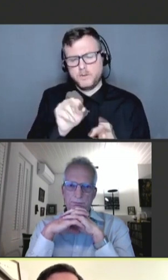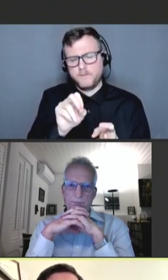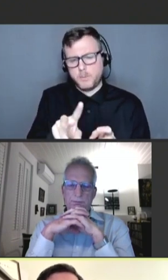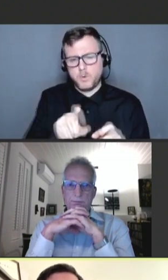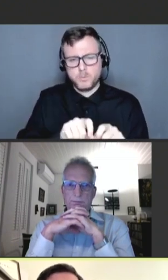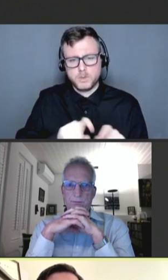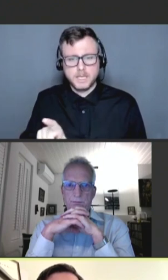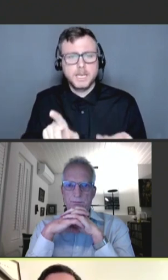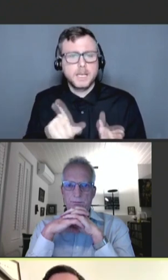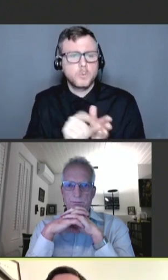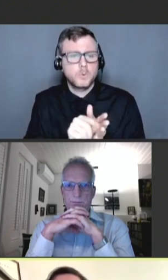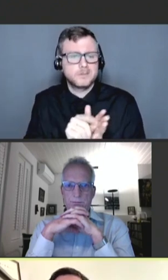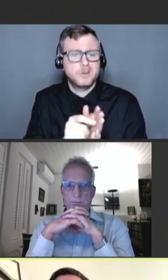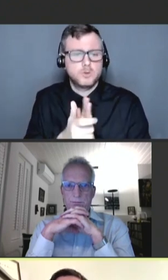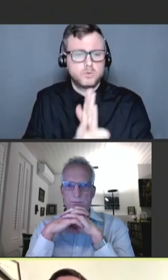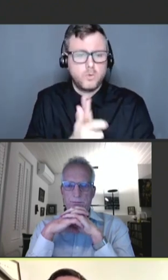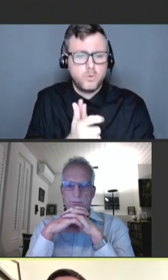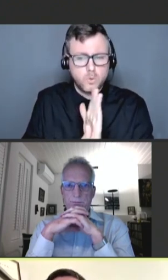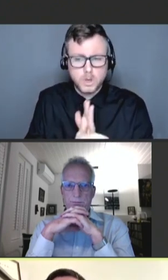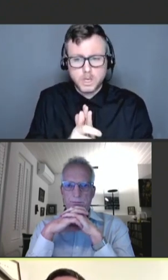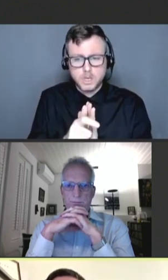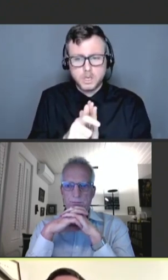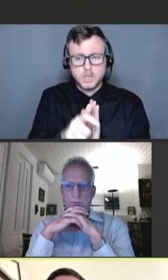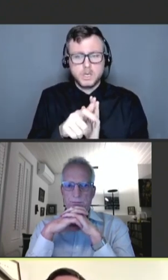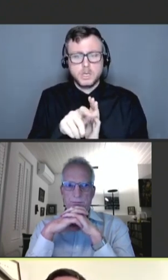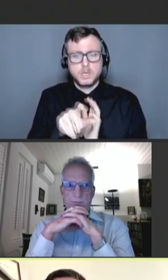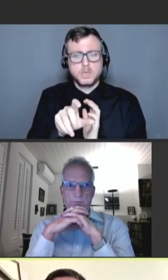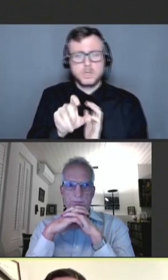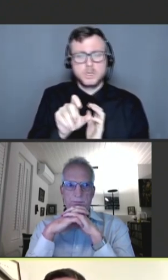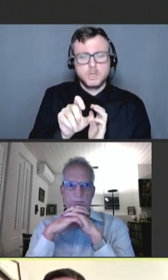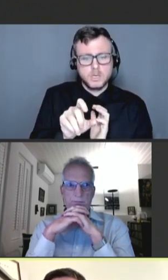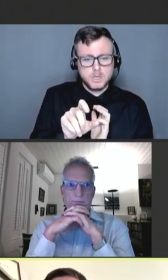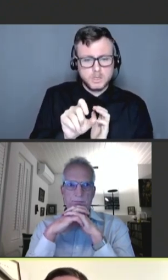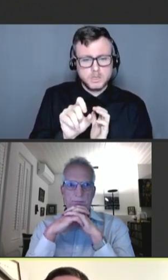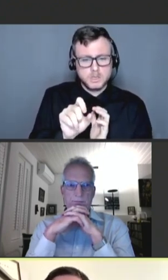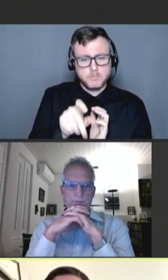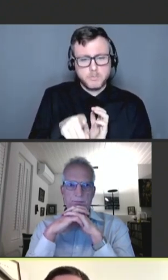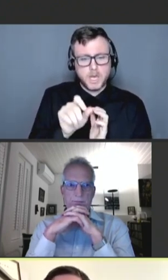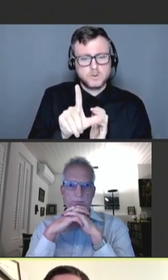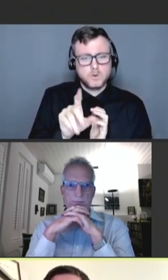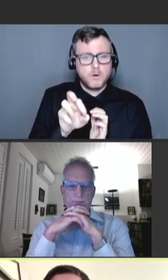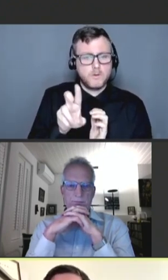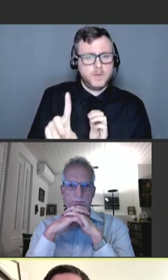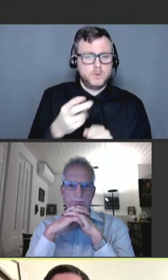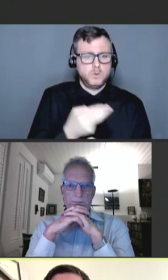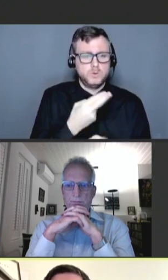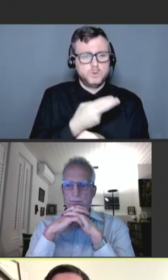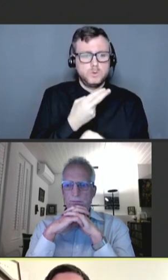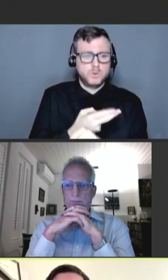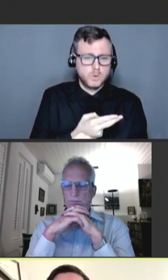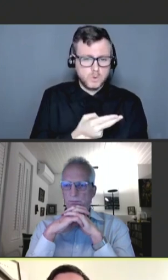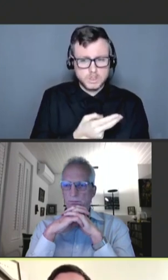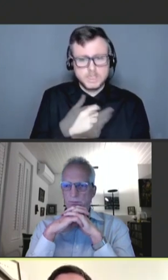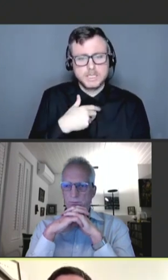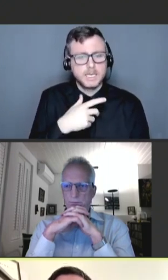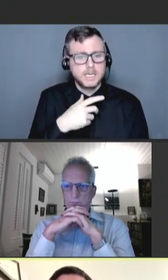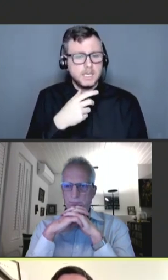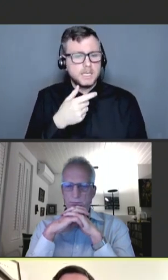suggesting that Paxlovid use, in the early phase, within five days of symptom onset, reduces the